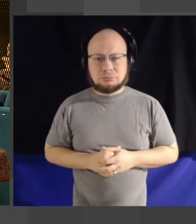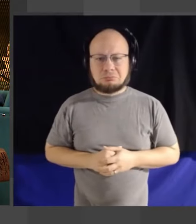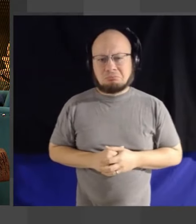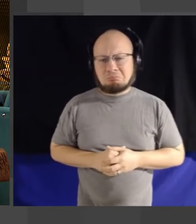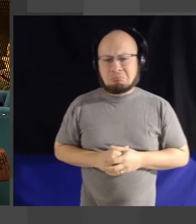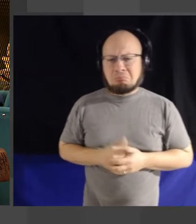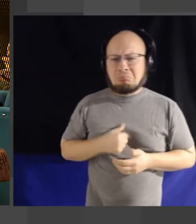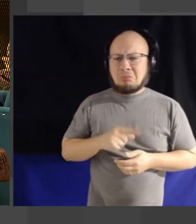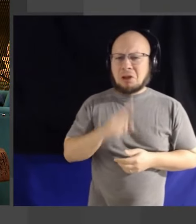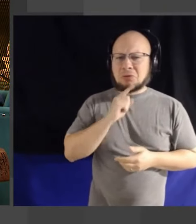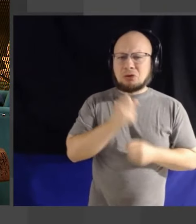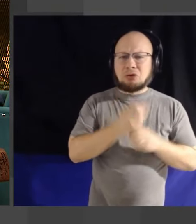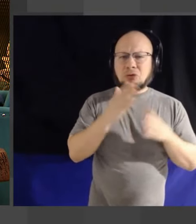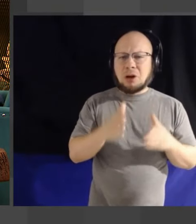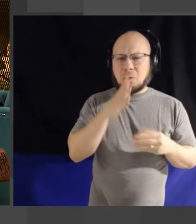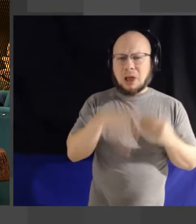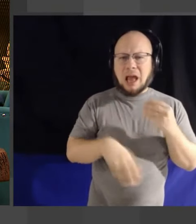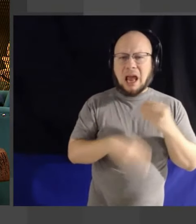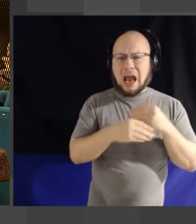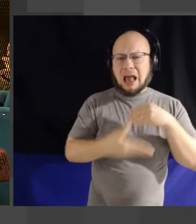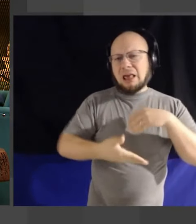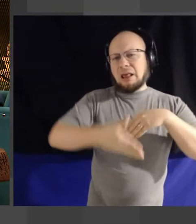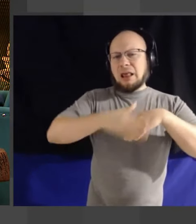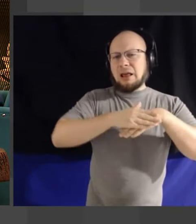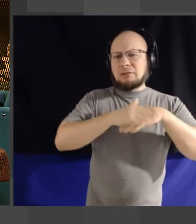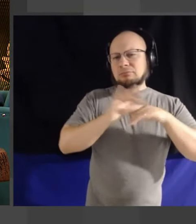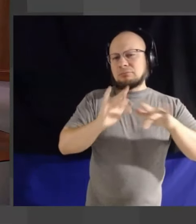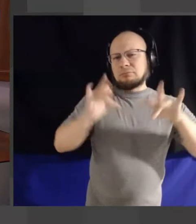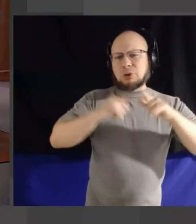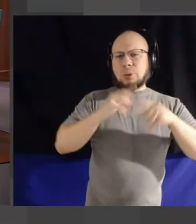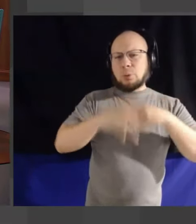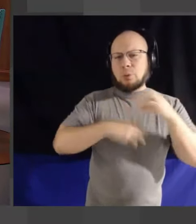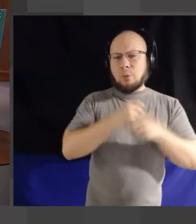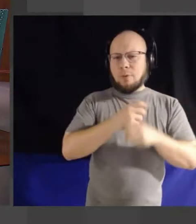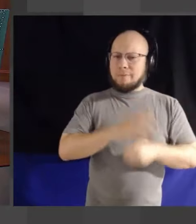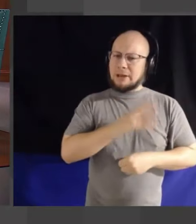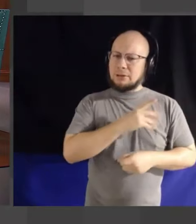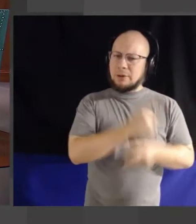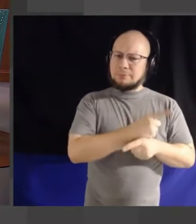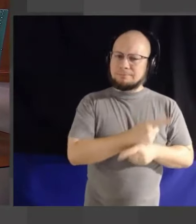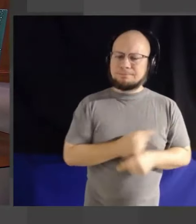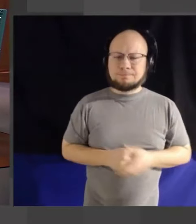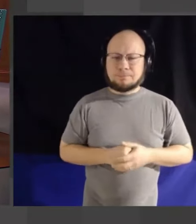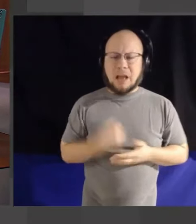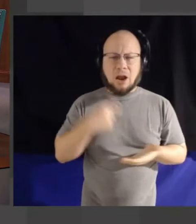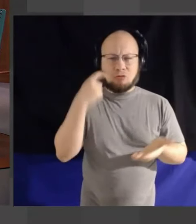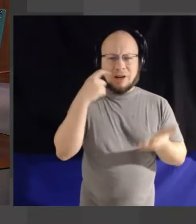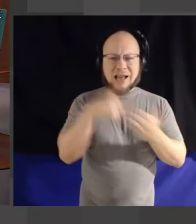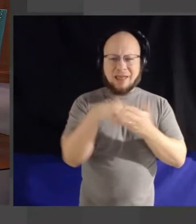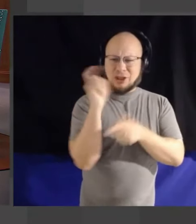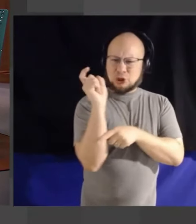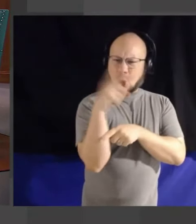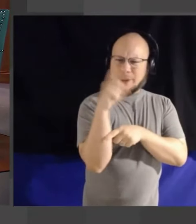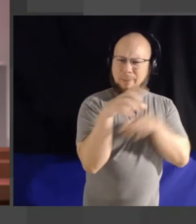I CAN SEE CREATORS USING THOSE TO ADD ANOTHER LEVEL OF POLISH FOR THEIR WORLD. EXACTLY.